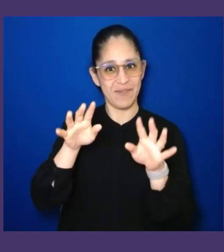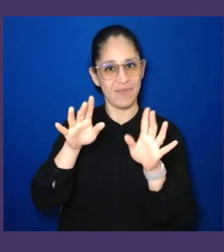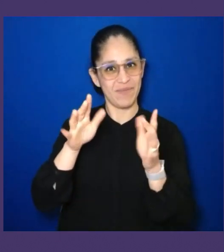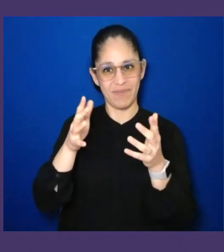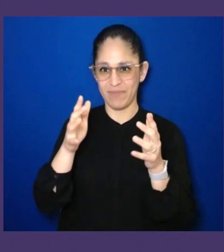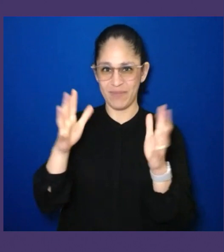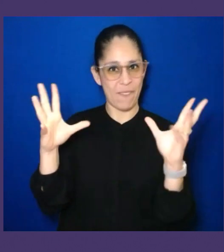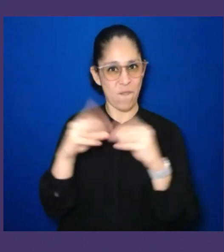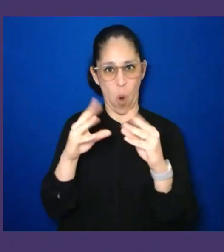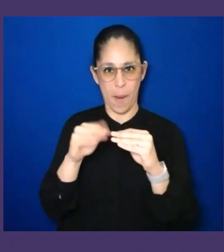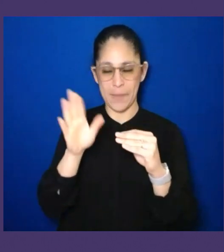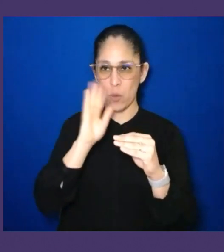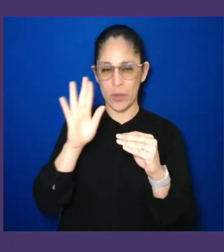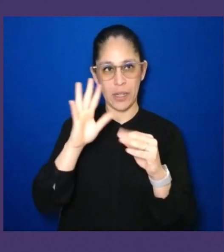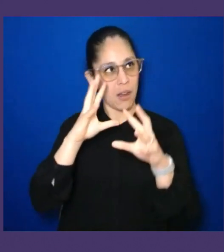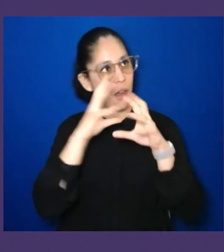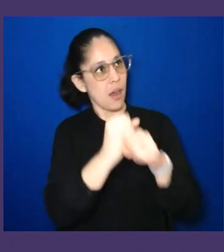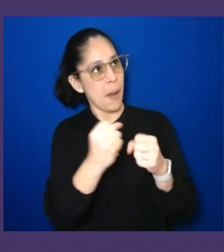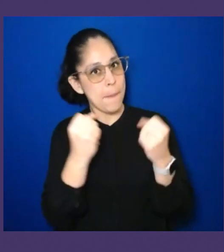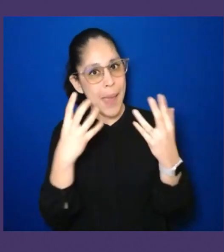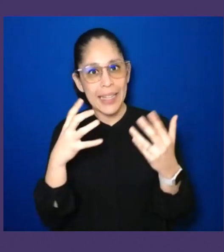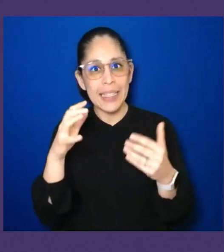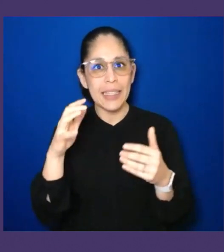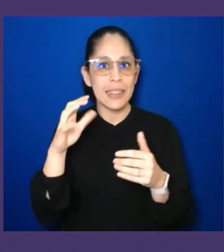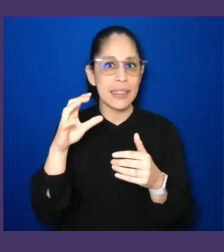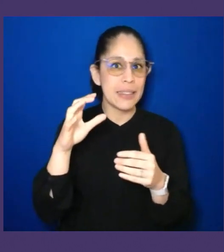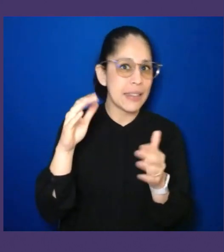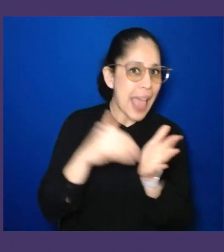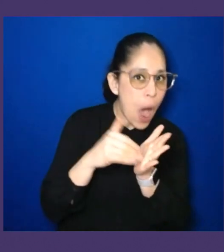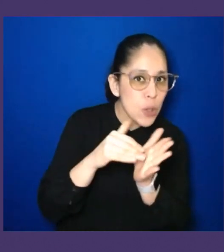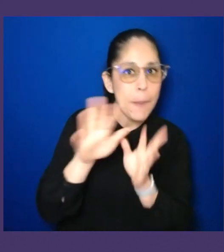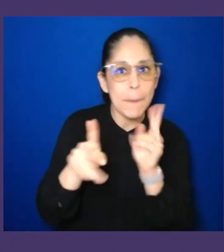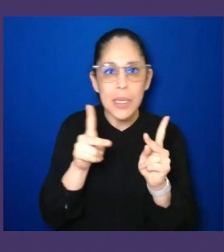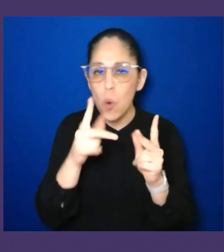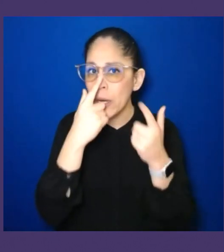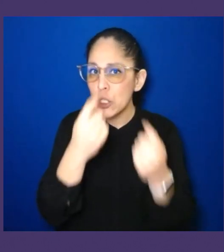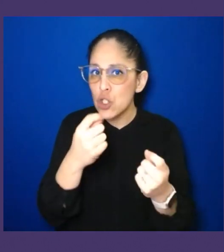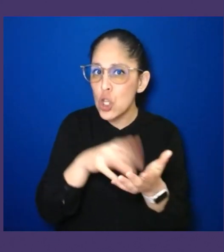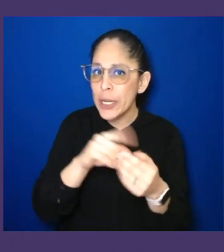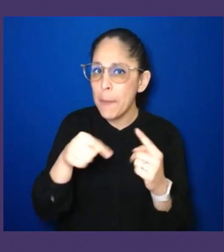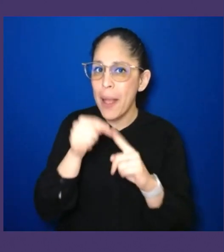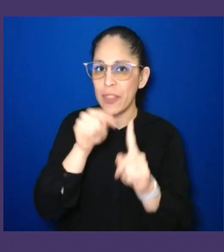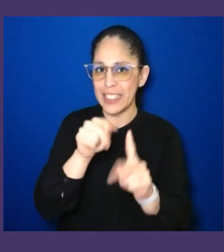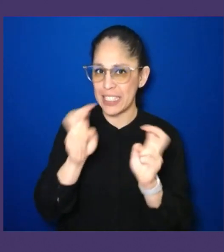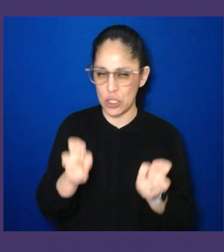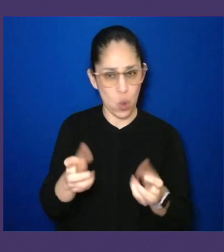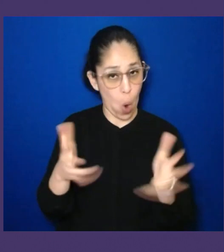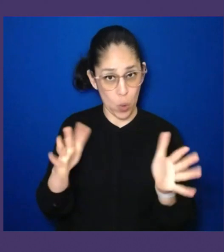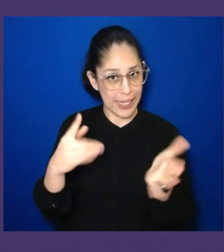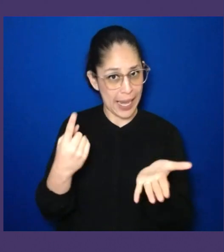people who are interested in learning about this issue. Certainly it seems like disability is